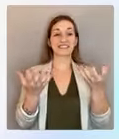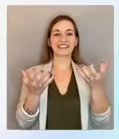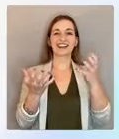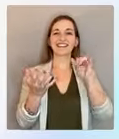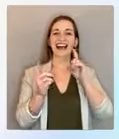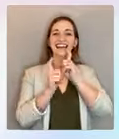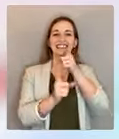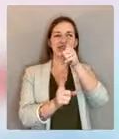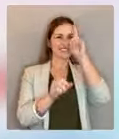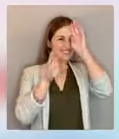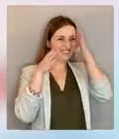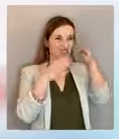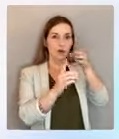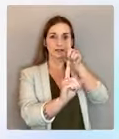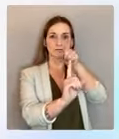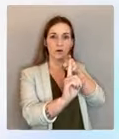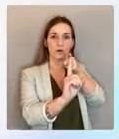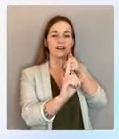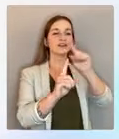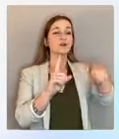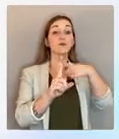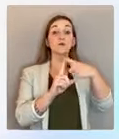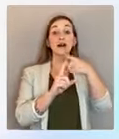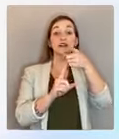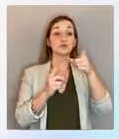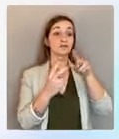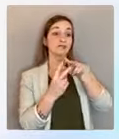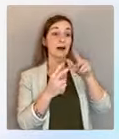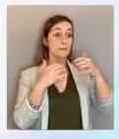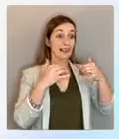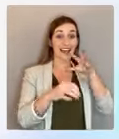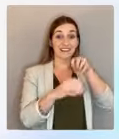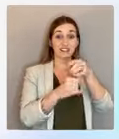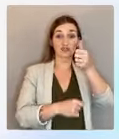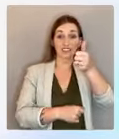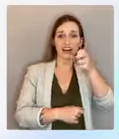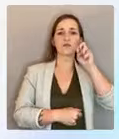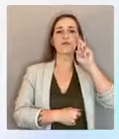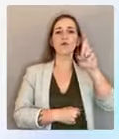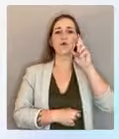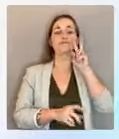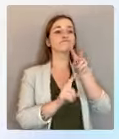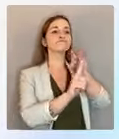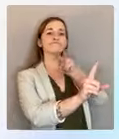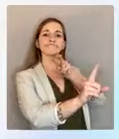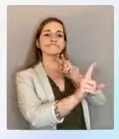A ball gives you a single focal point. When you're playing the game or when you're spectating, which I'll talk a little bit more at the end,